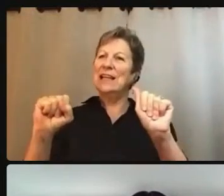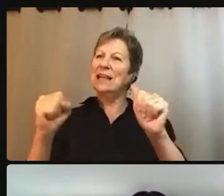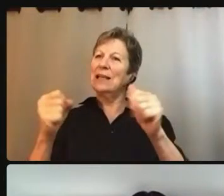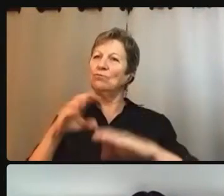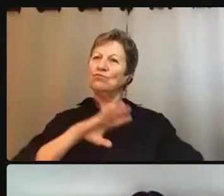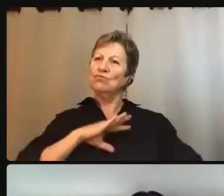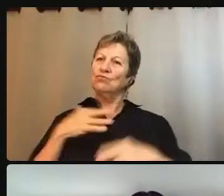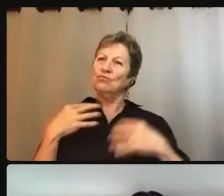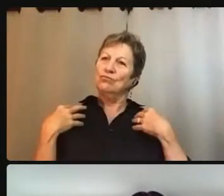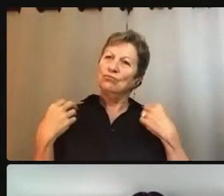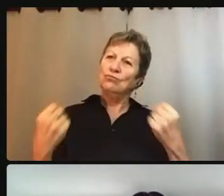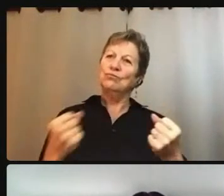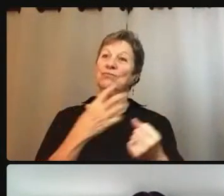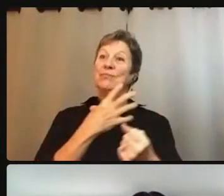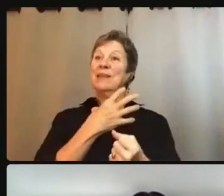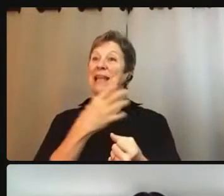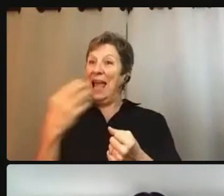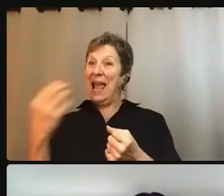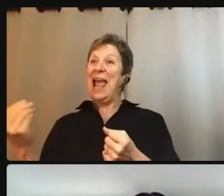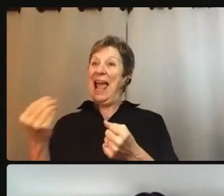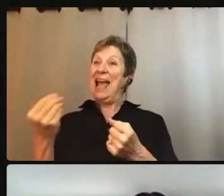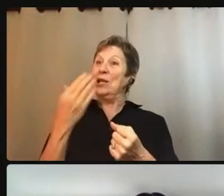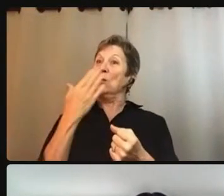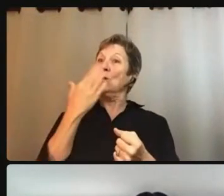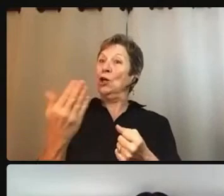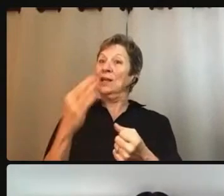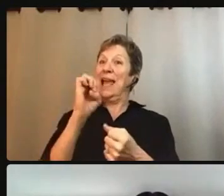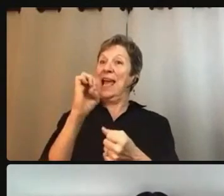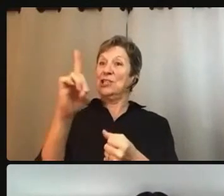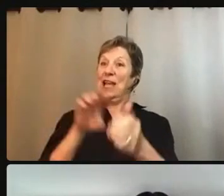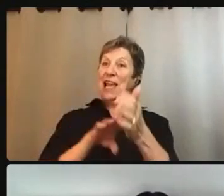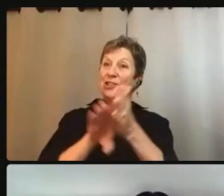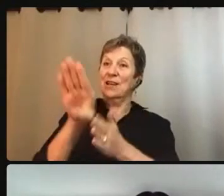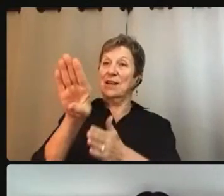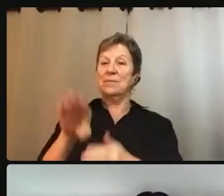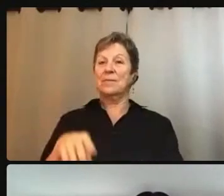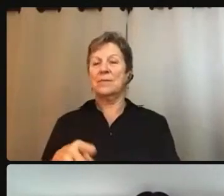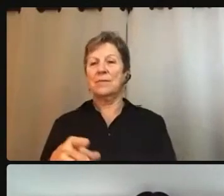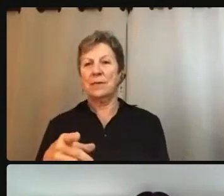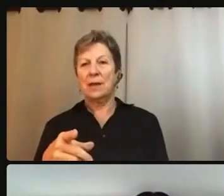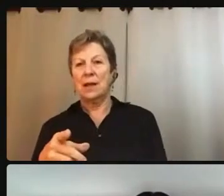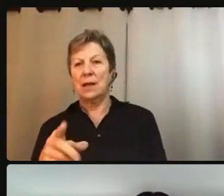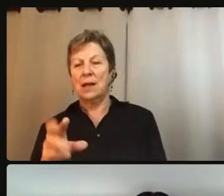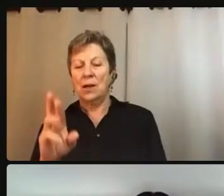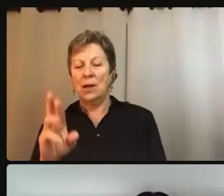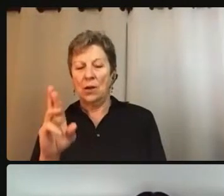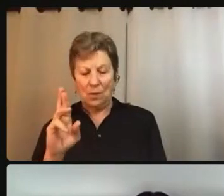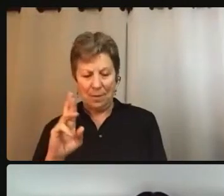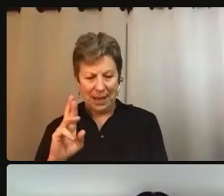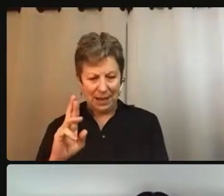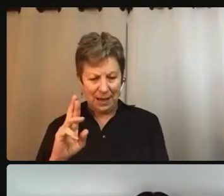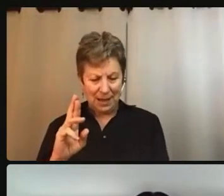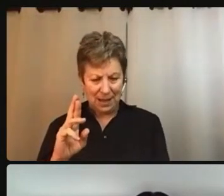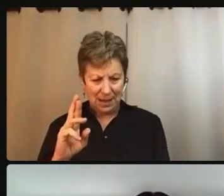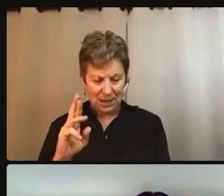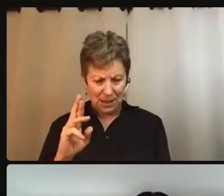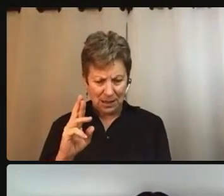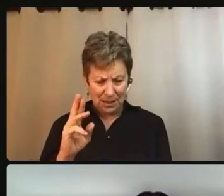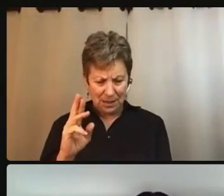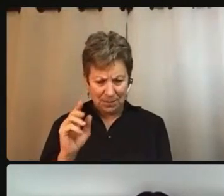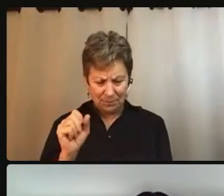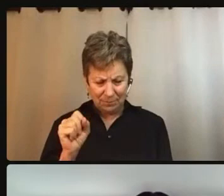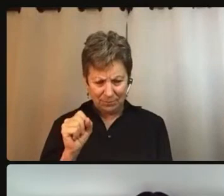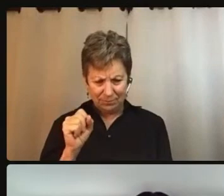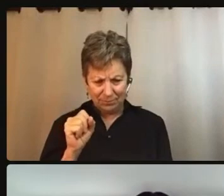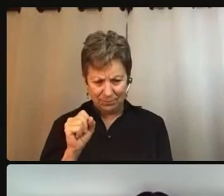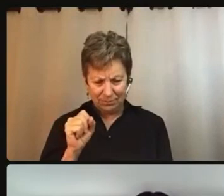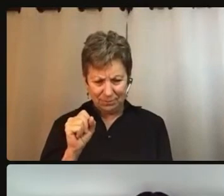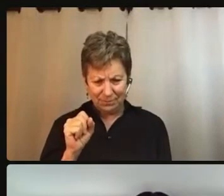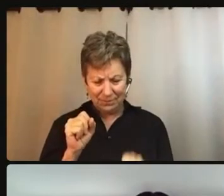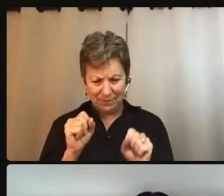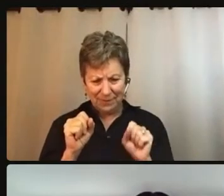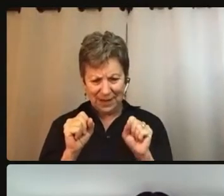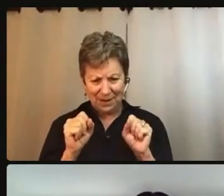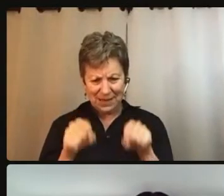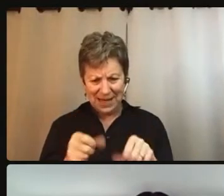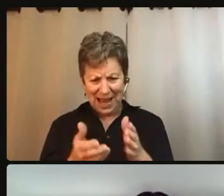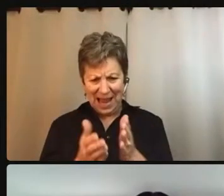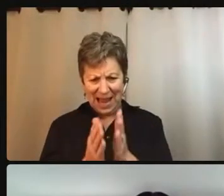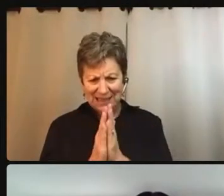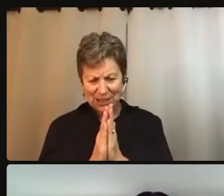OUR STUDENTS SAFETY WELL-BEING